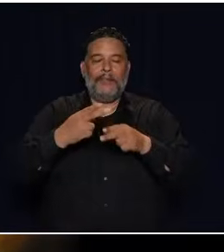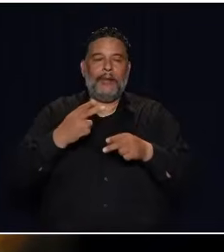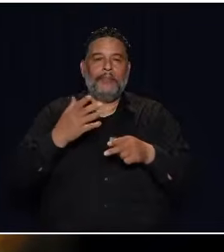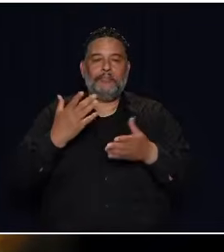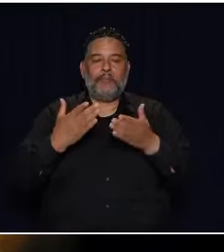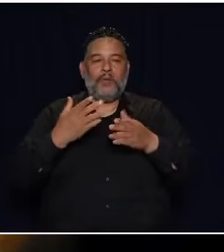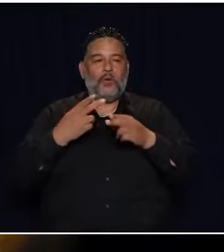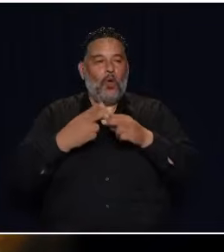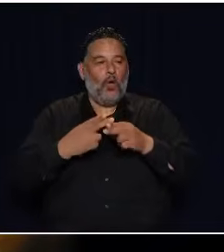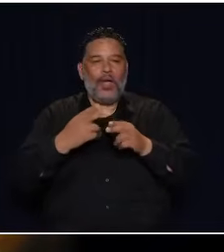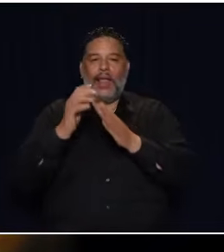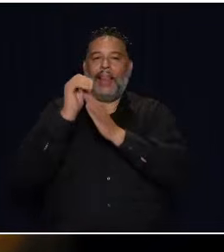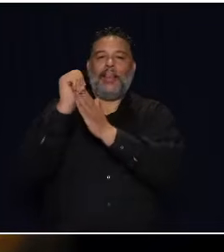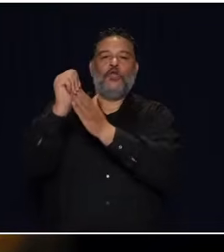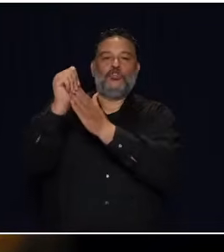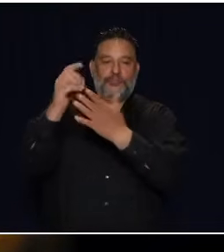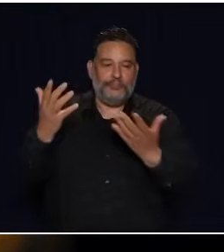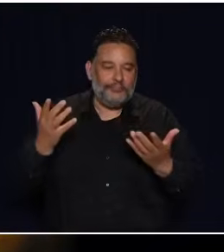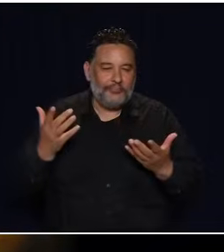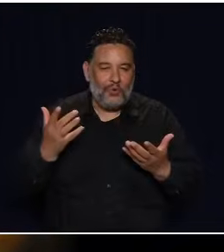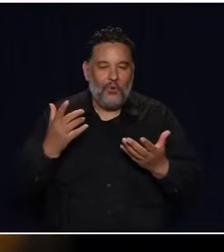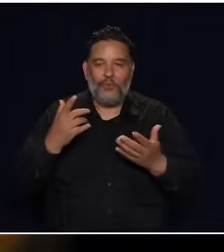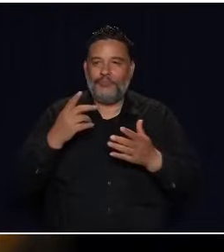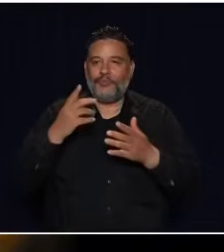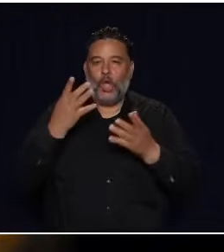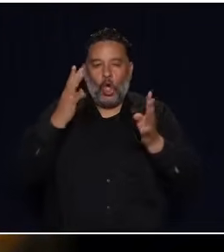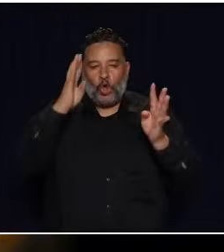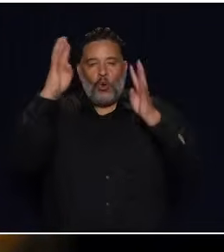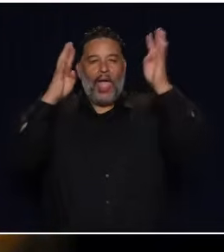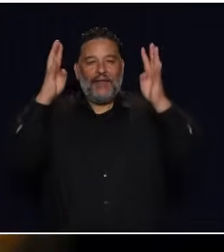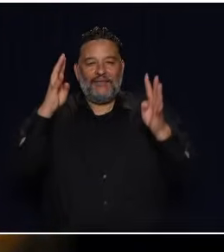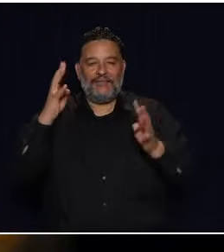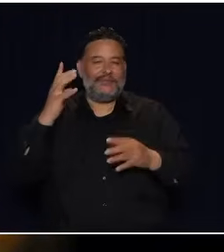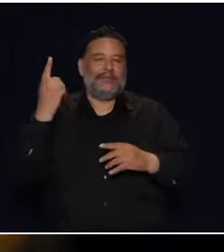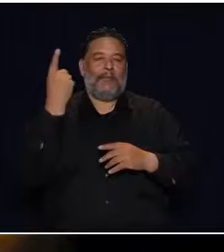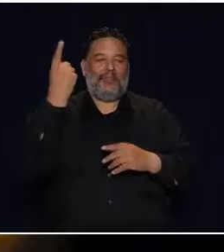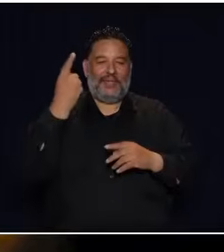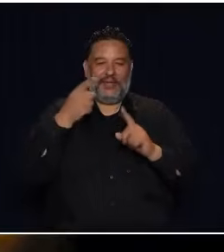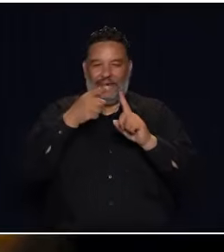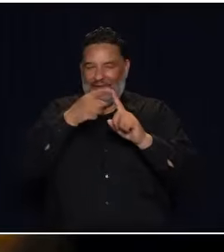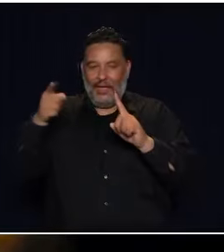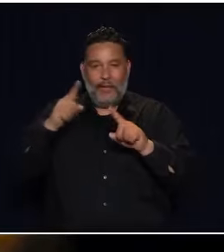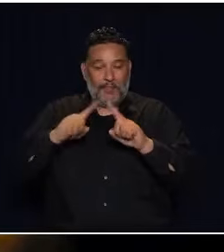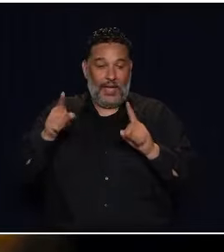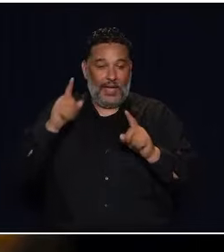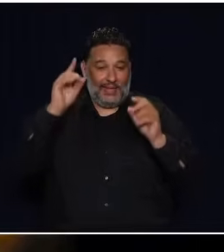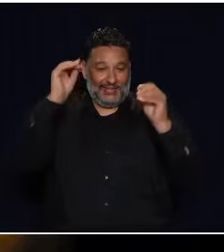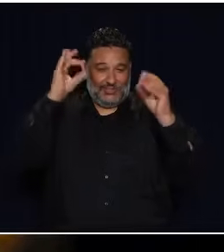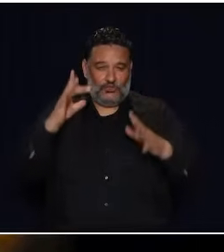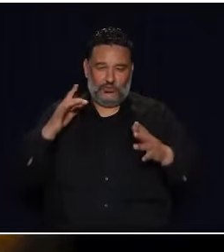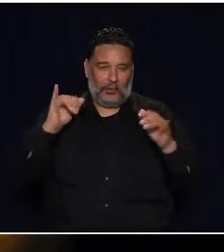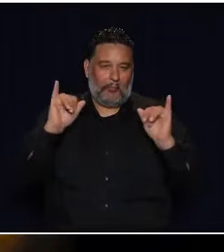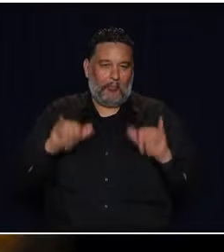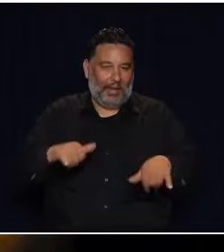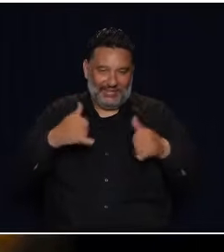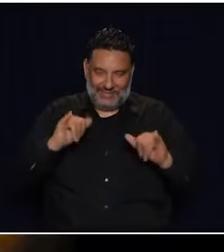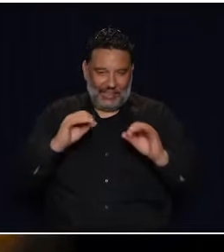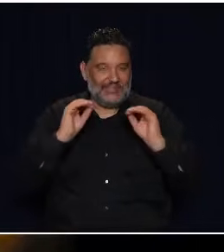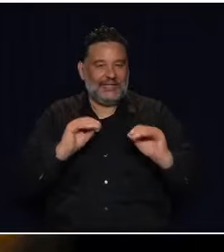LEARNING, THEY JUST CALL IT A DIFFERENT NAME. THEY MIGHT CALL IT LEADERSHIP.